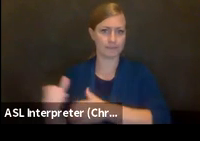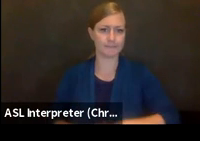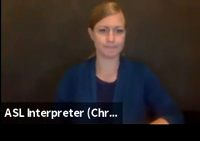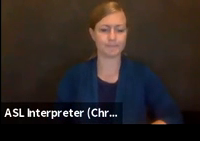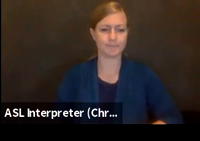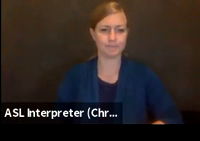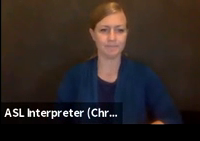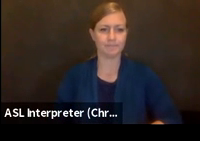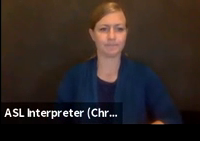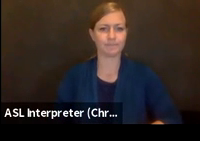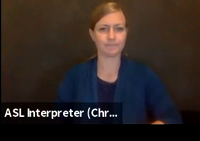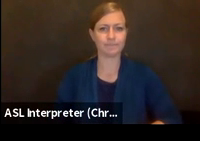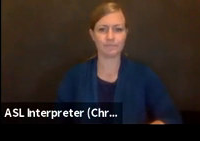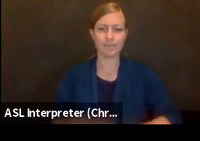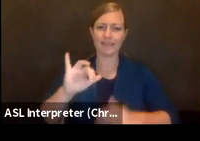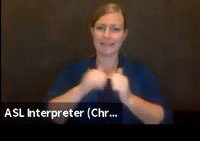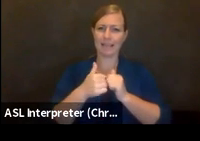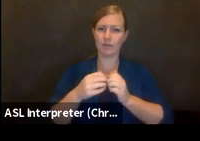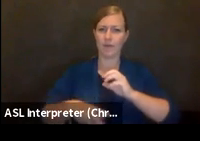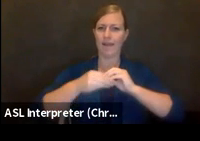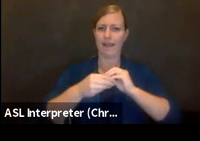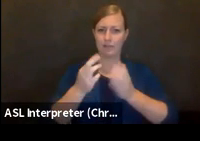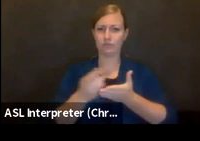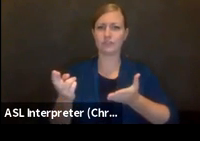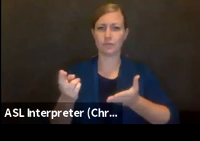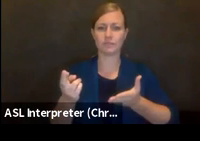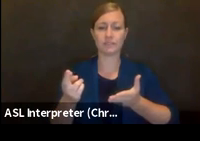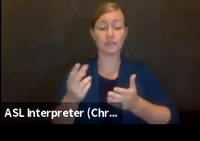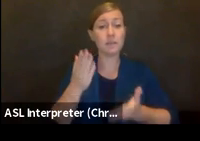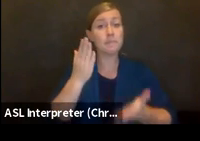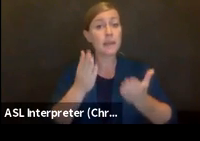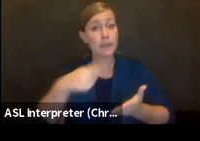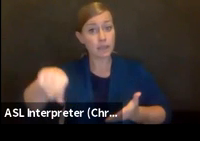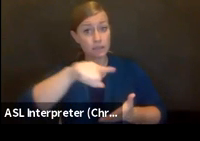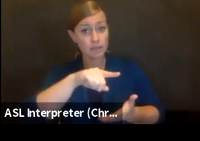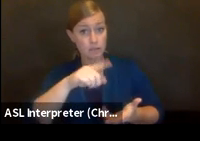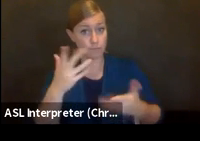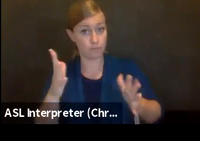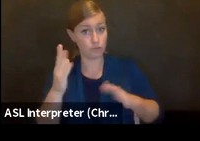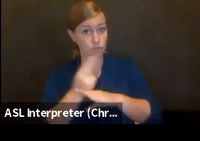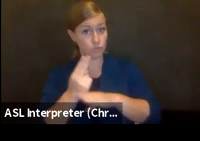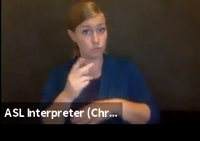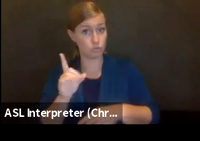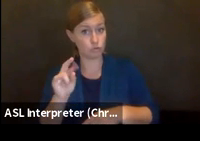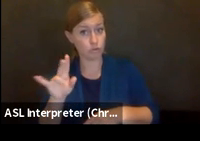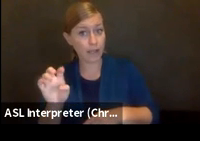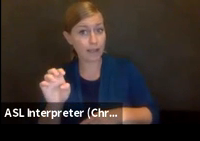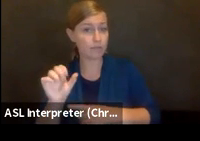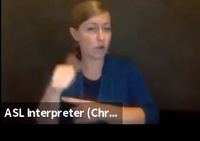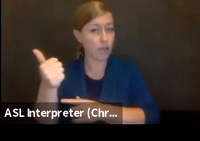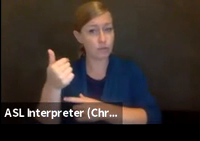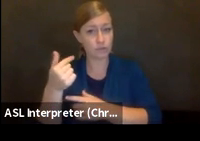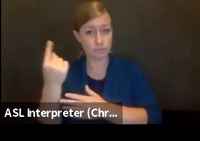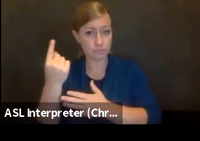ESD 189 - Amy Colburn: So that's how you just add a resource. But some of you who have maybe used Google Drive or something before. Let's see if I can just add